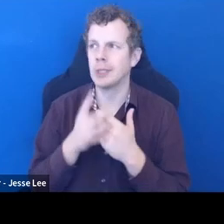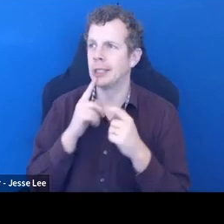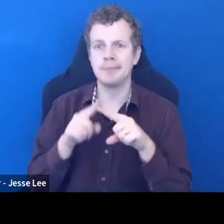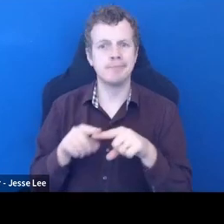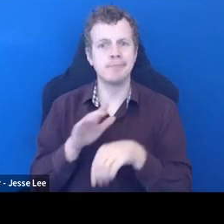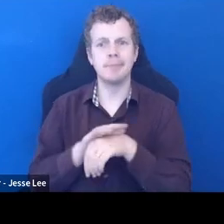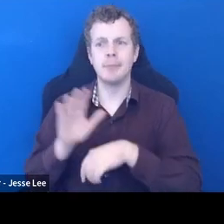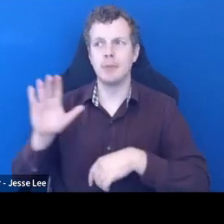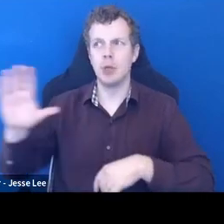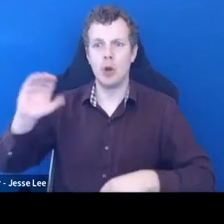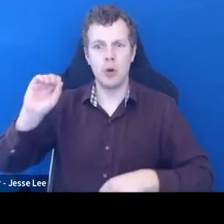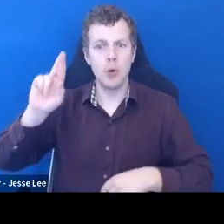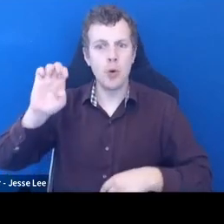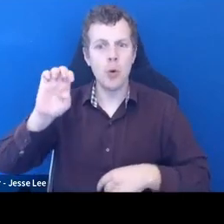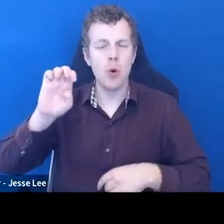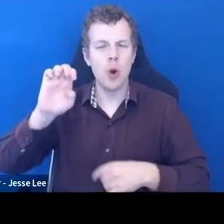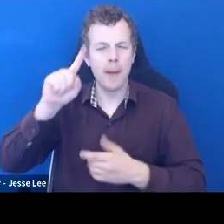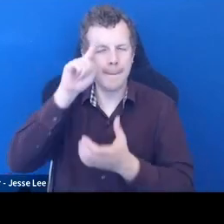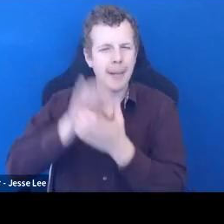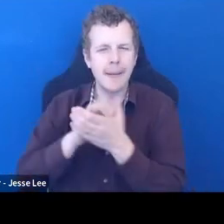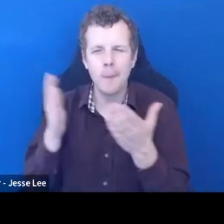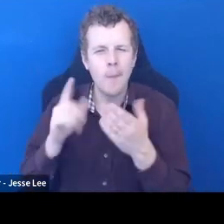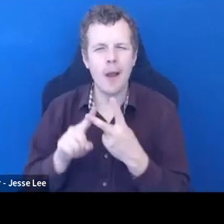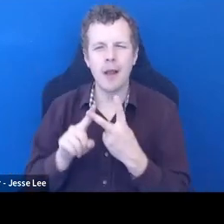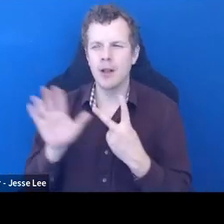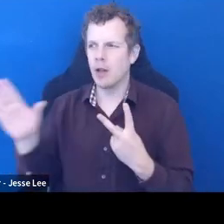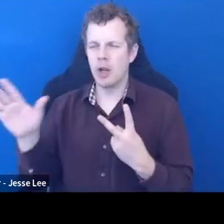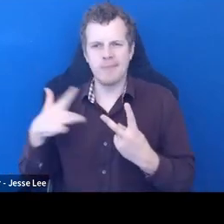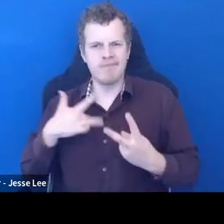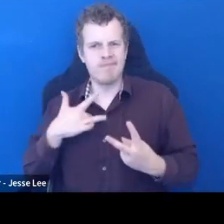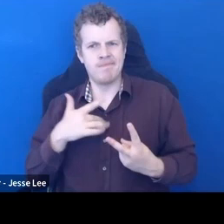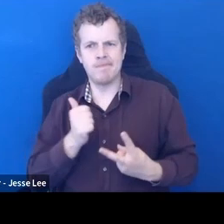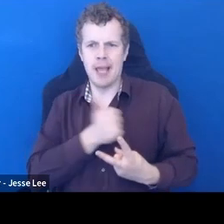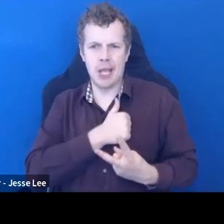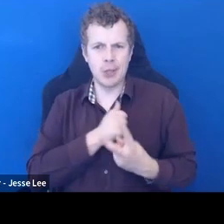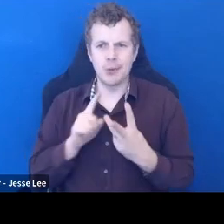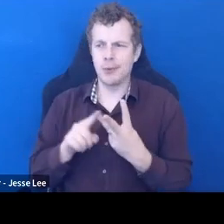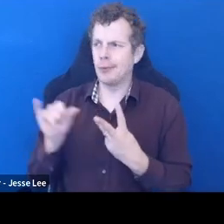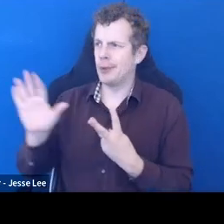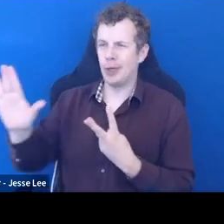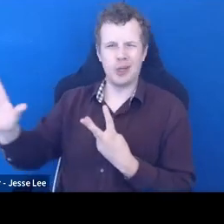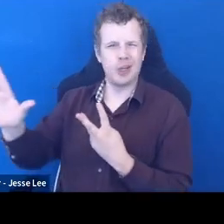attitudes and existing circumstances that characterize the viewpoint